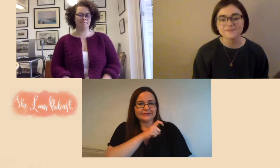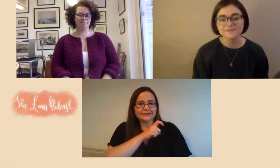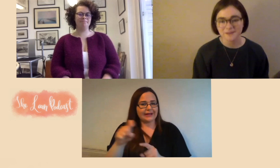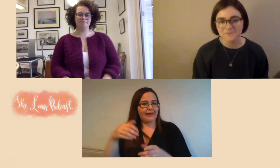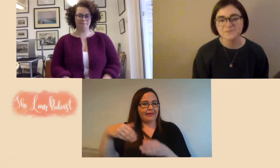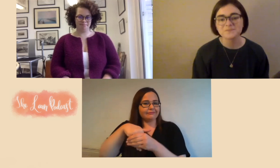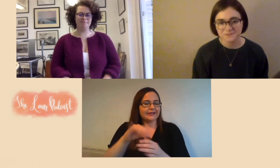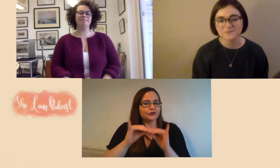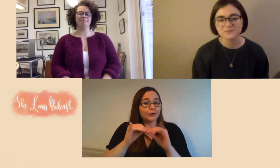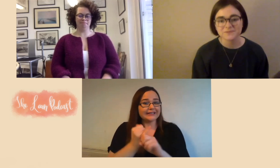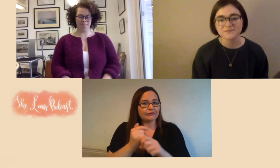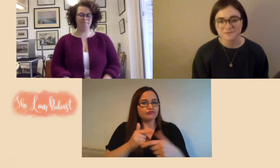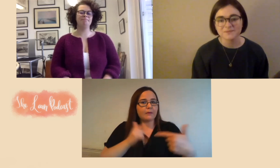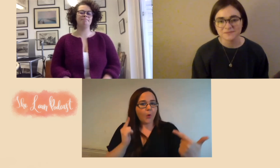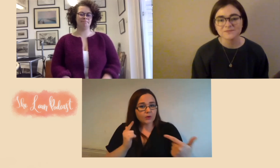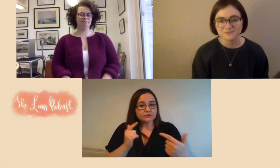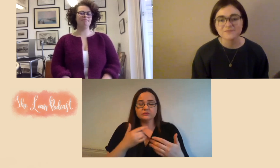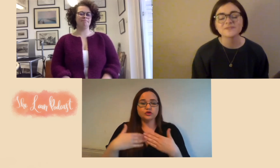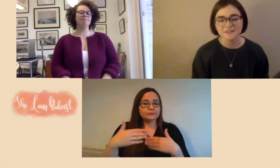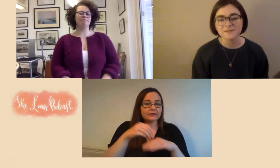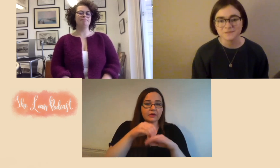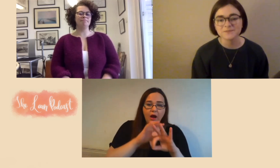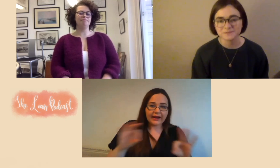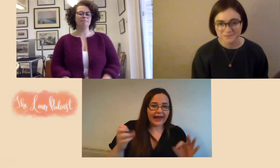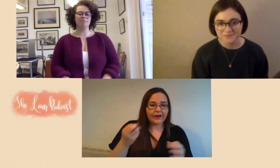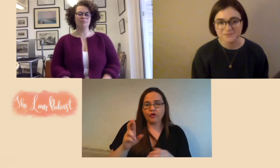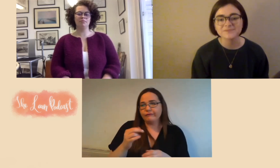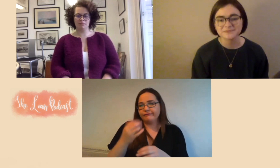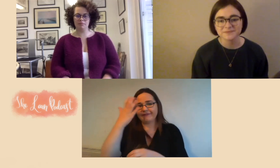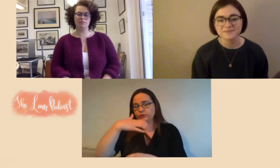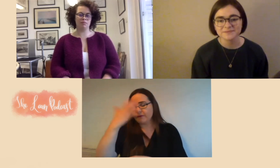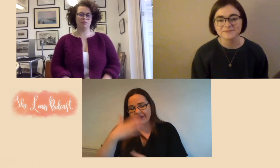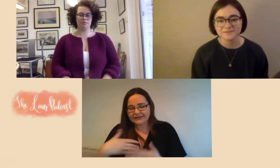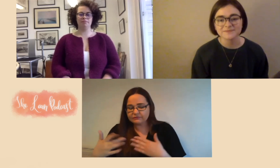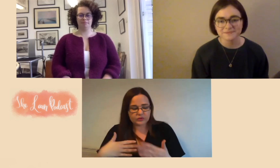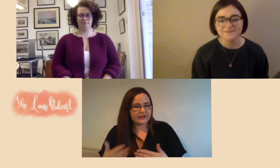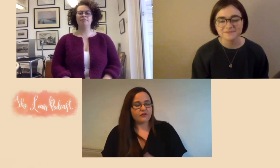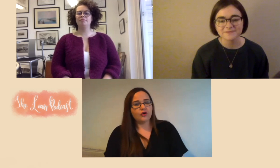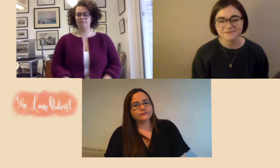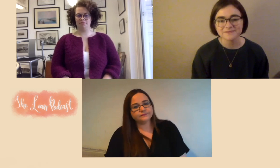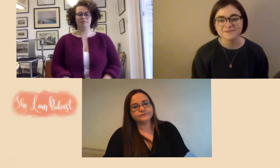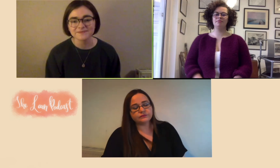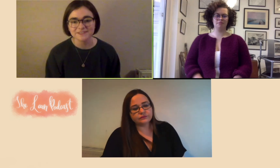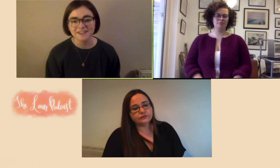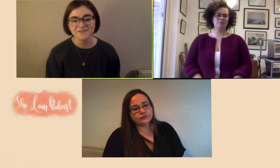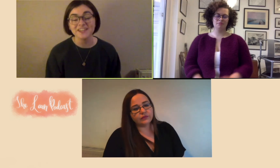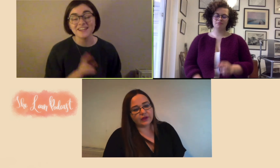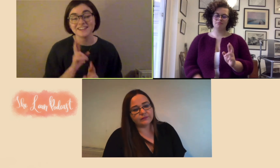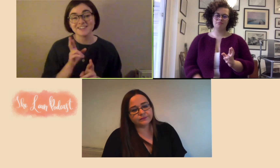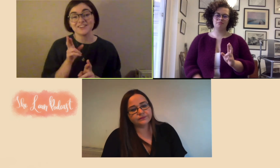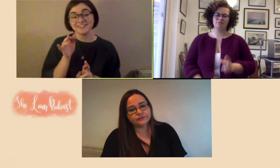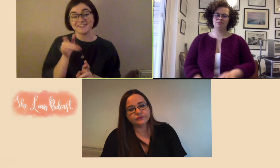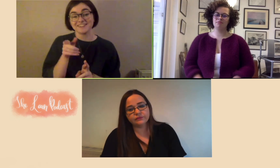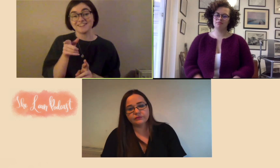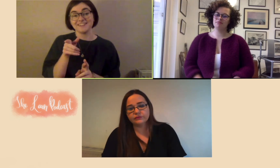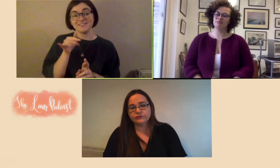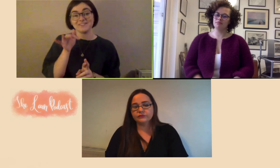That it's so important still to have an interpreter, even if it's remote. It doesn't matter if it's face to face or I have remote interpreting.